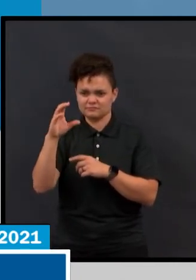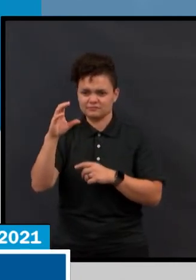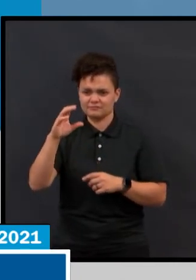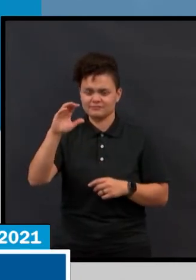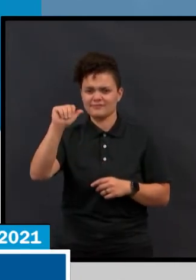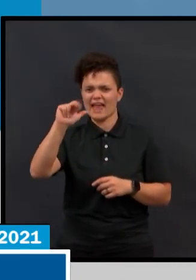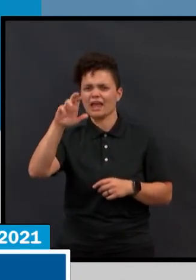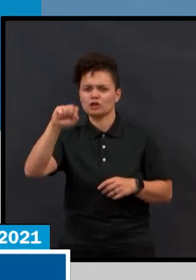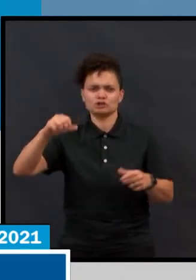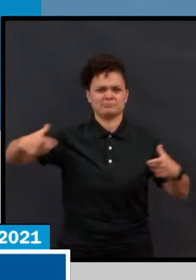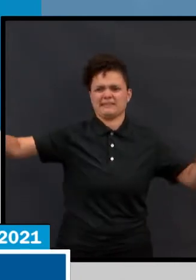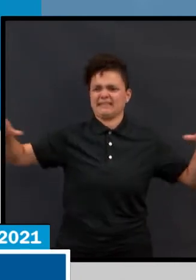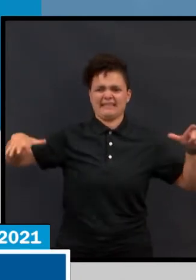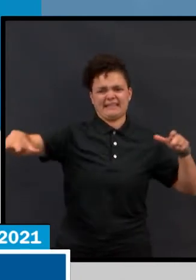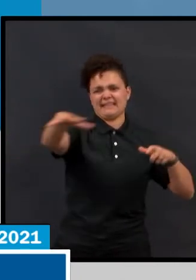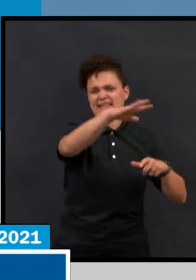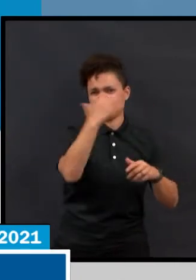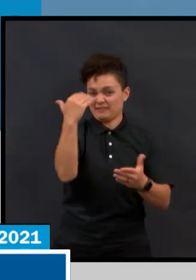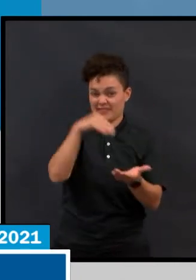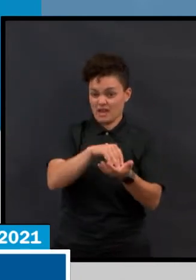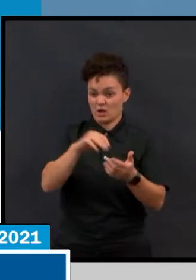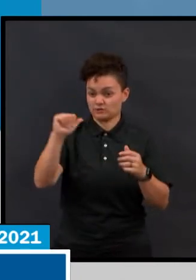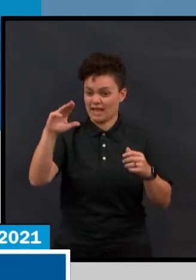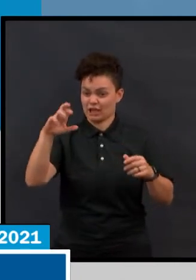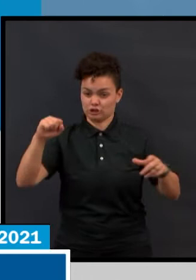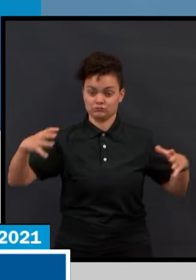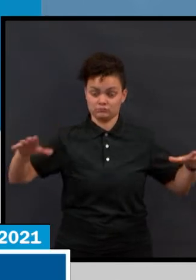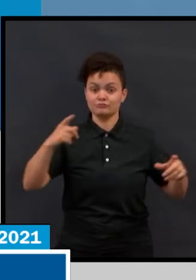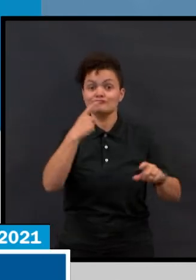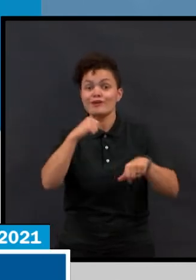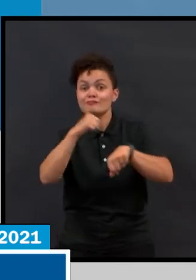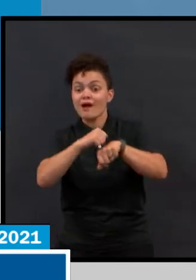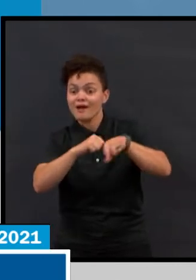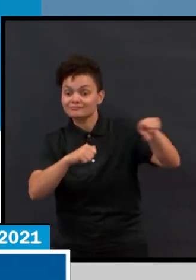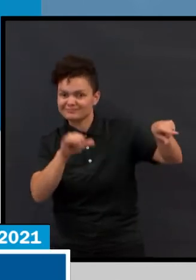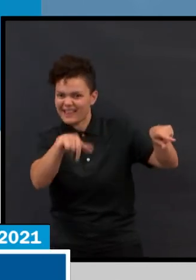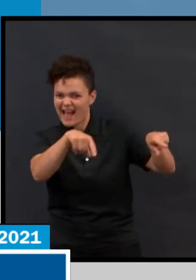includes red rocks red rocks was built by the civilian conservation corps doing the great deal